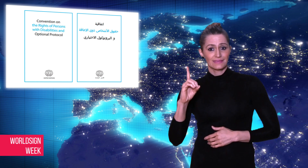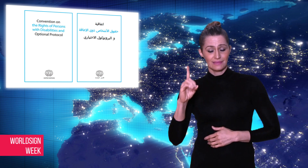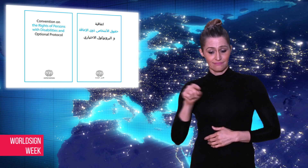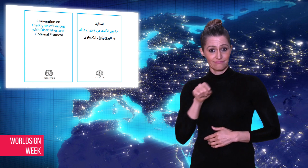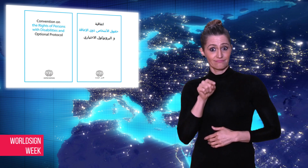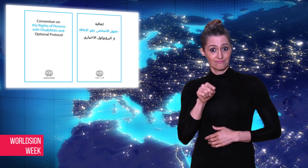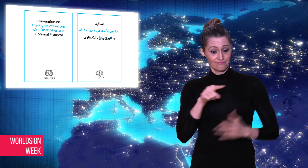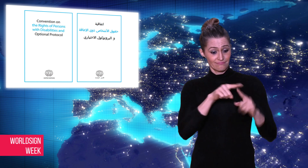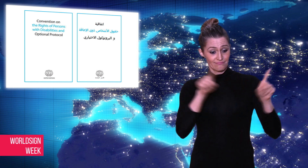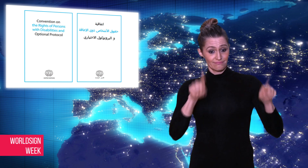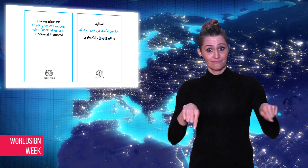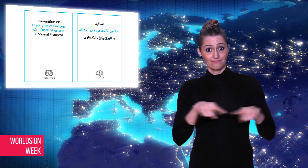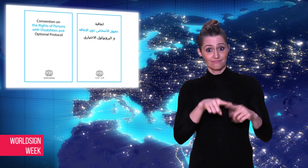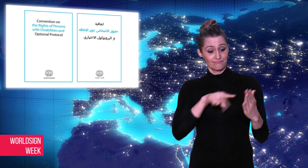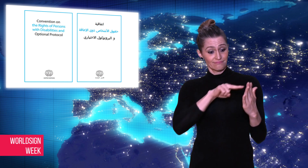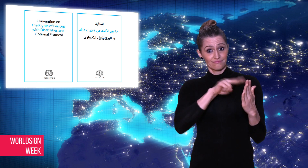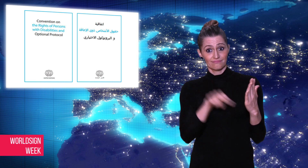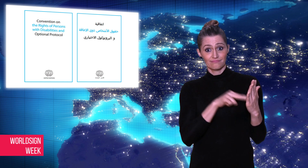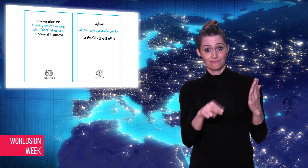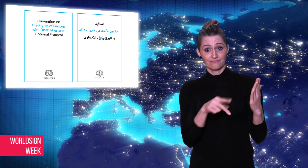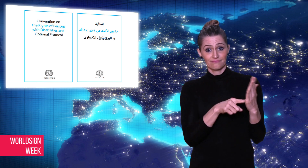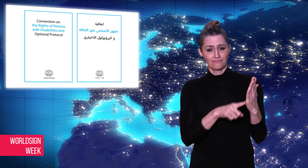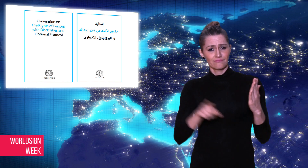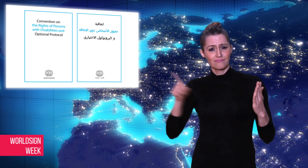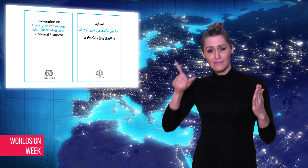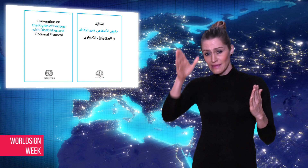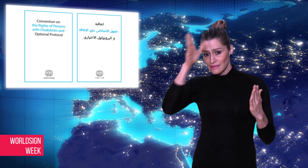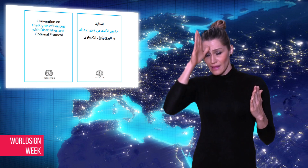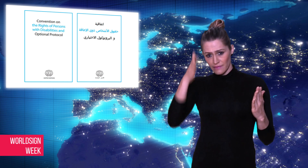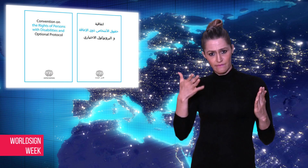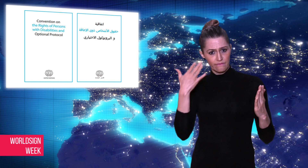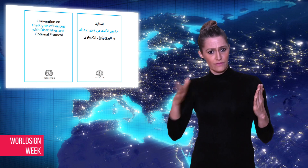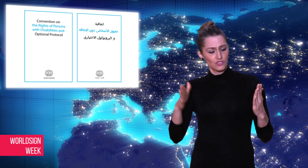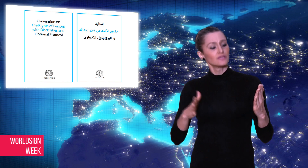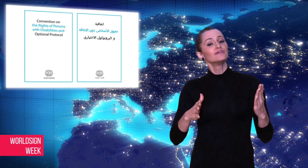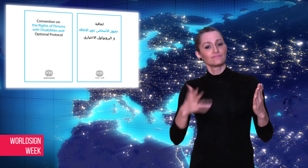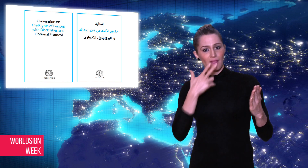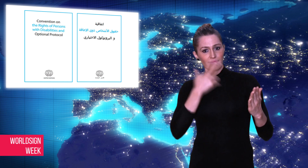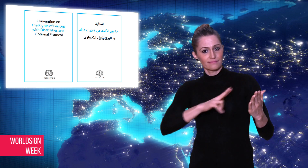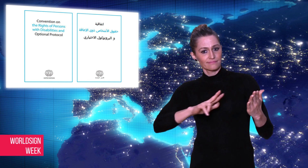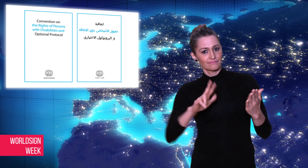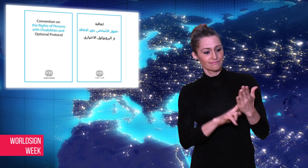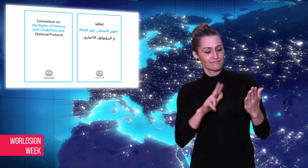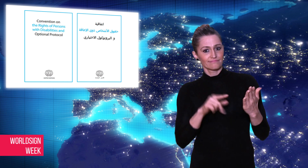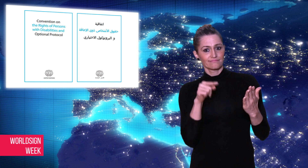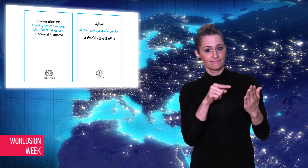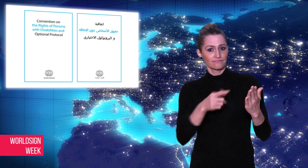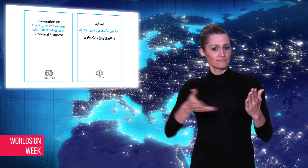Persons with Disabilities in 2013.